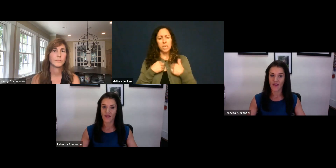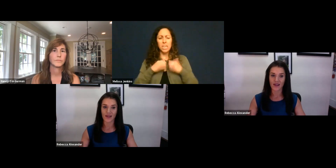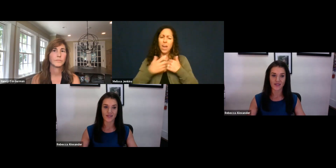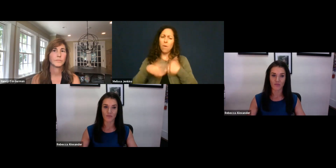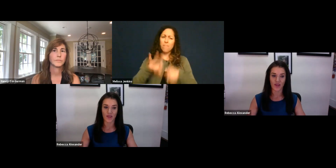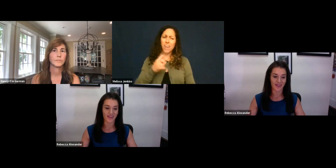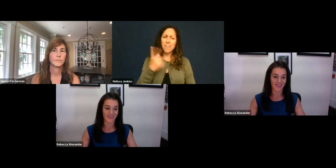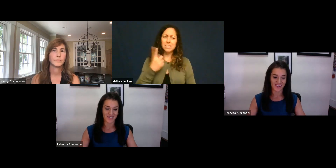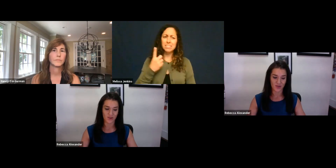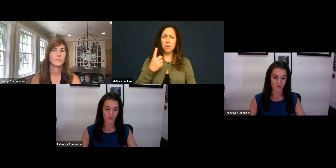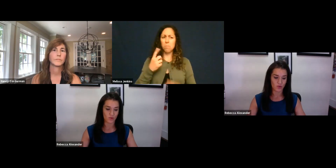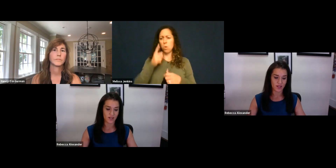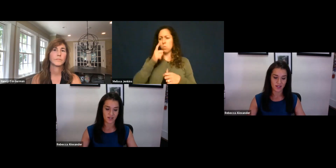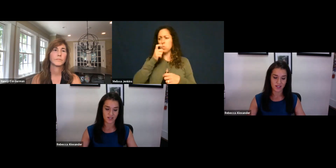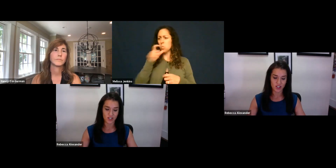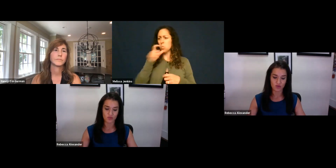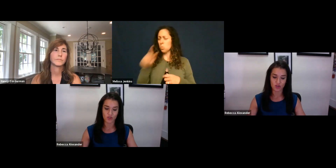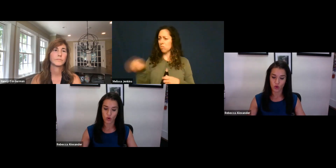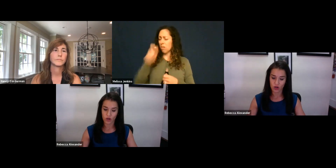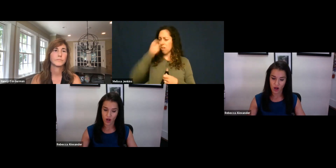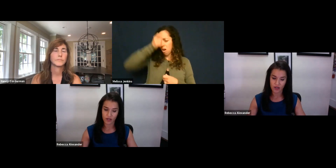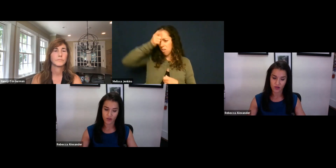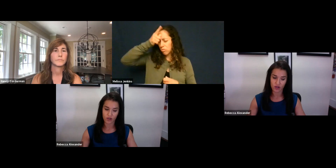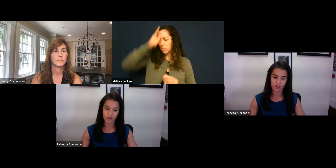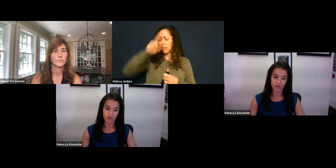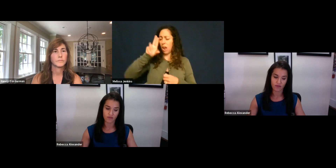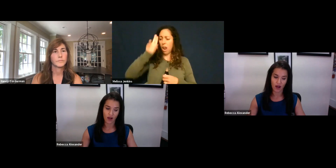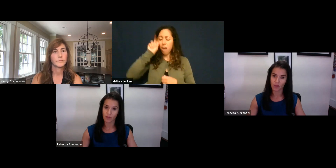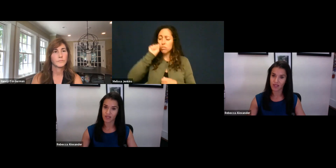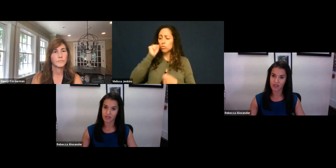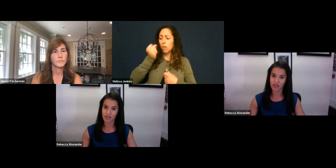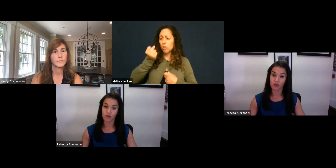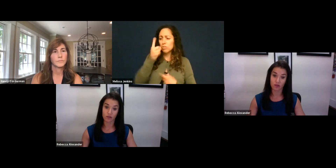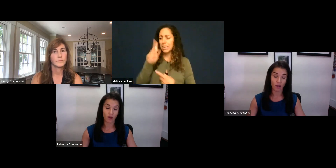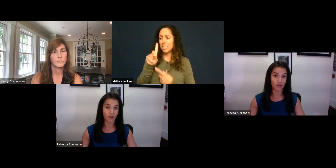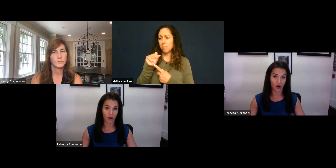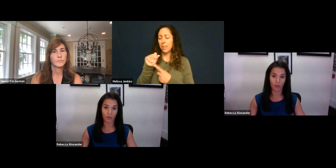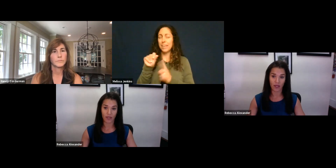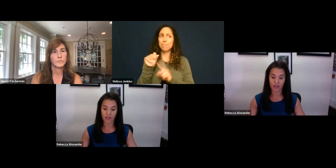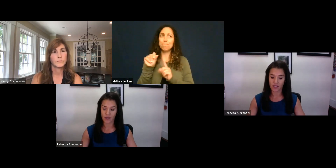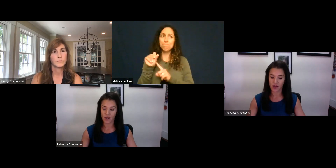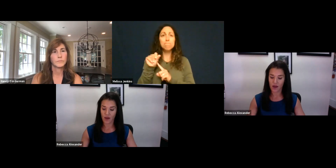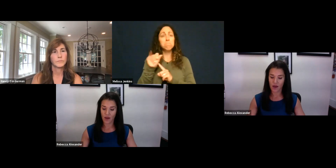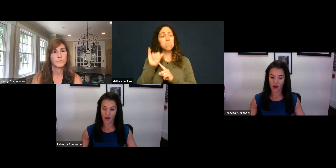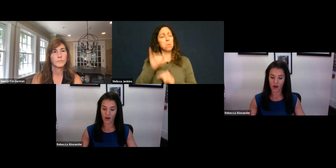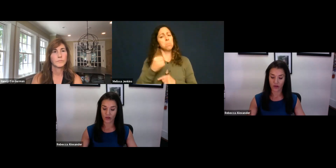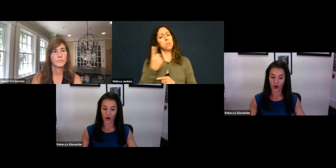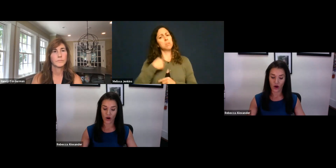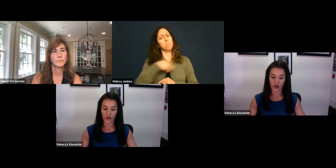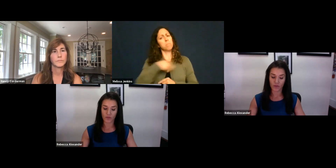And that is something we continue to work on in terms of developing the skills among therapists at large.